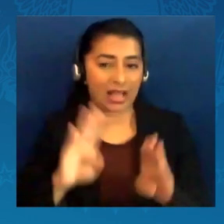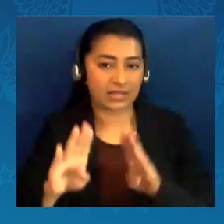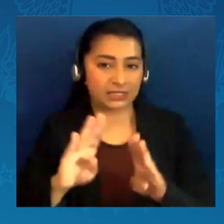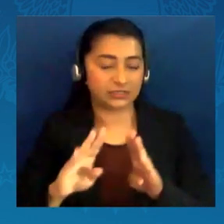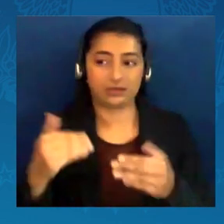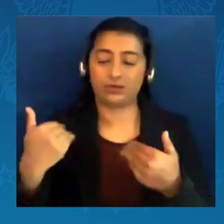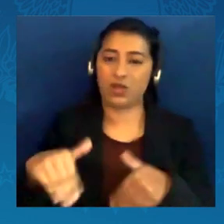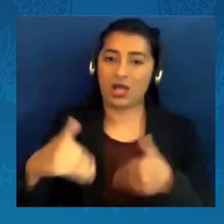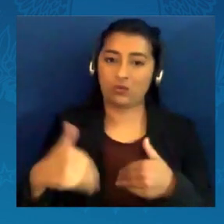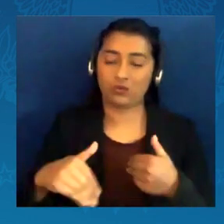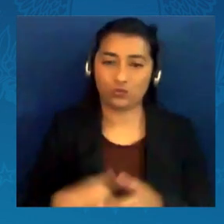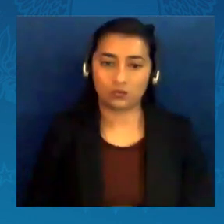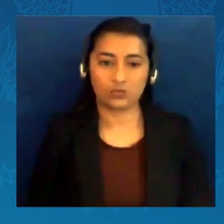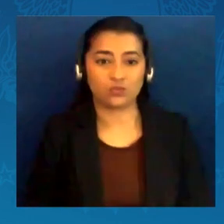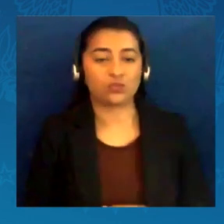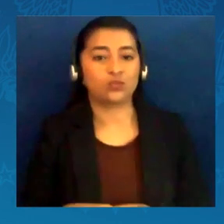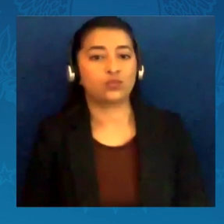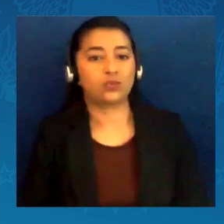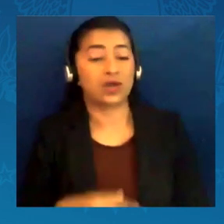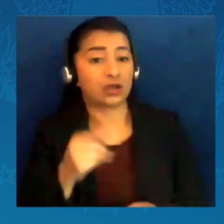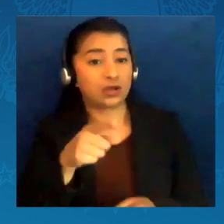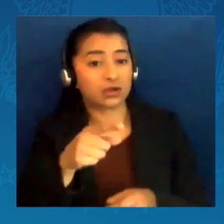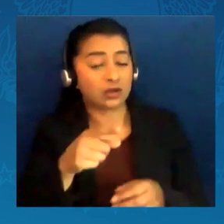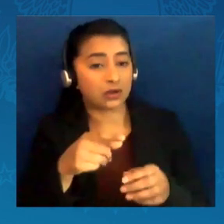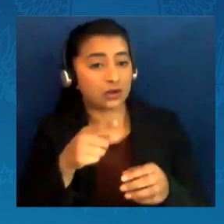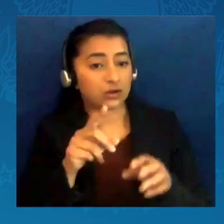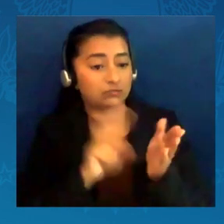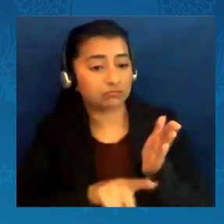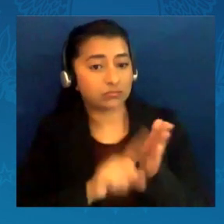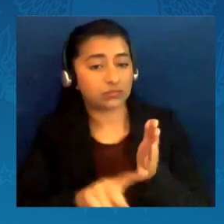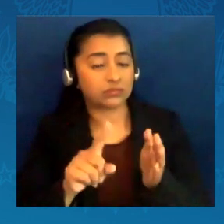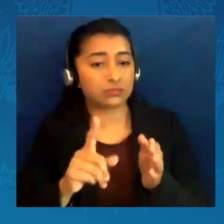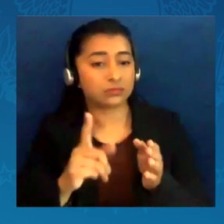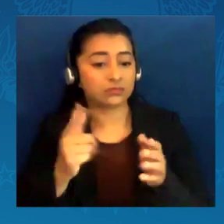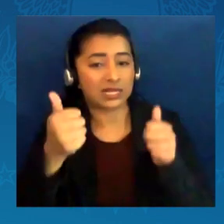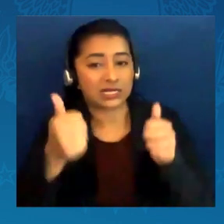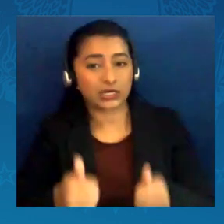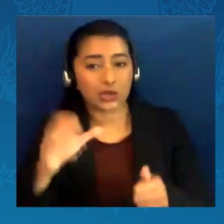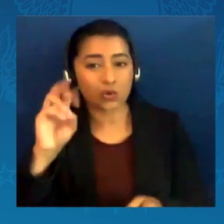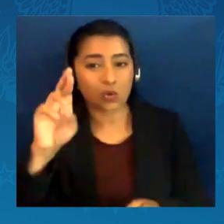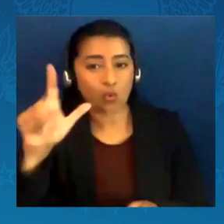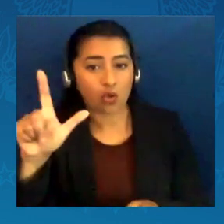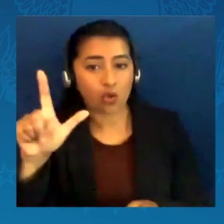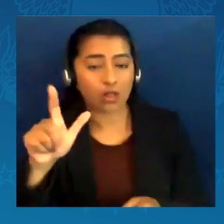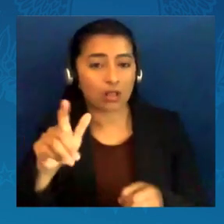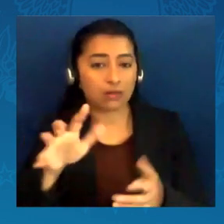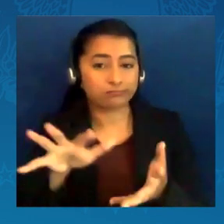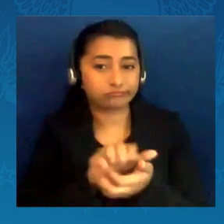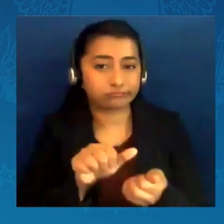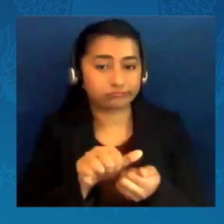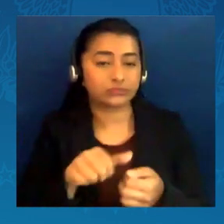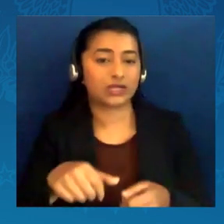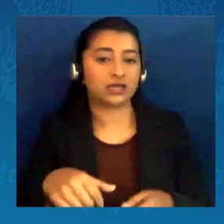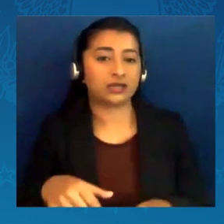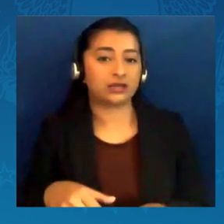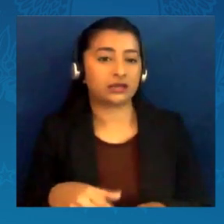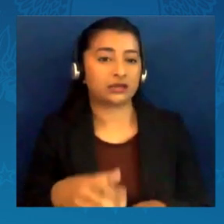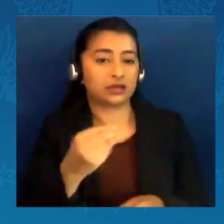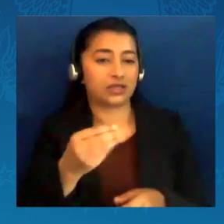Are you looking at the deterioration of coral and what that's like the impact of climate on what's happening in our ocean?